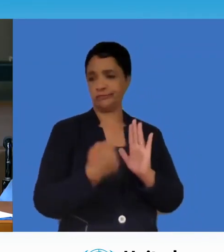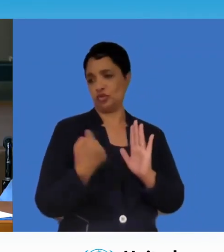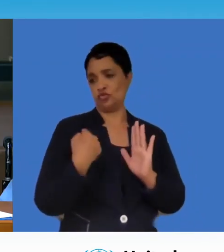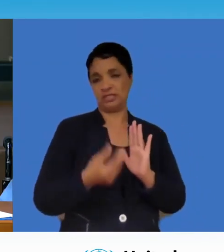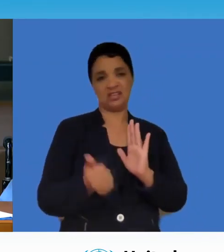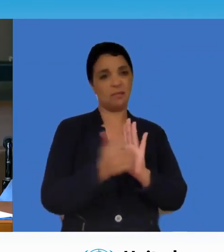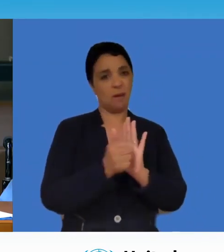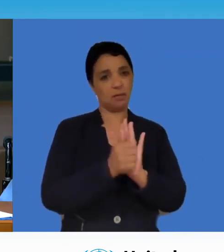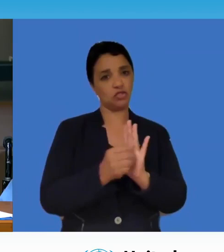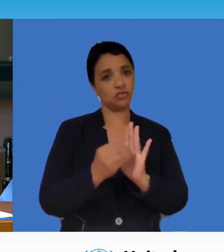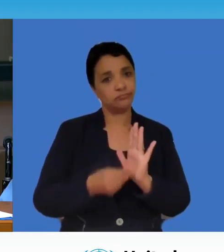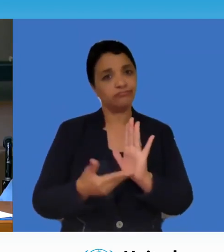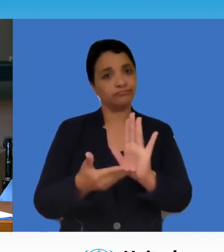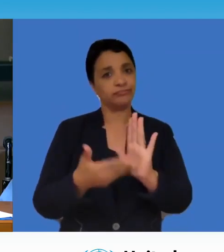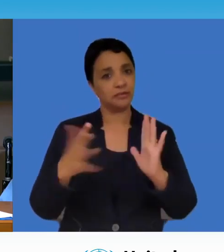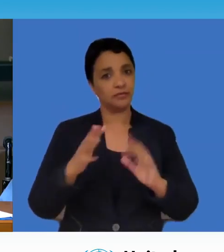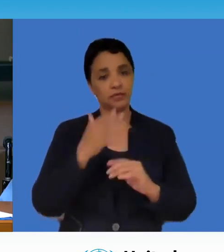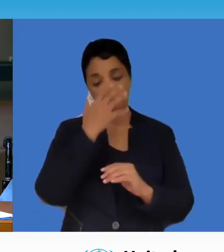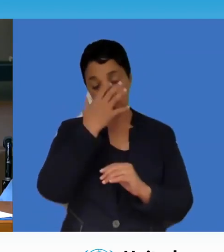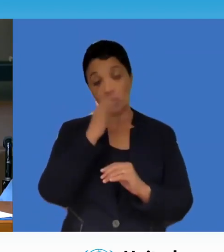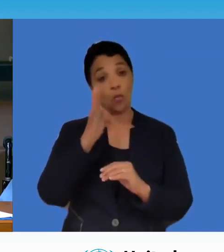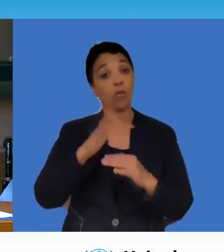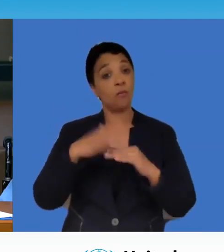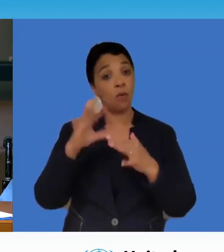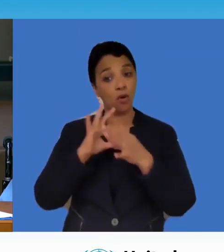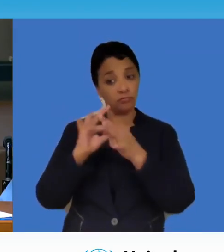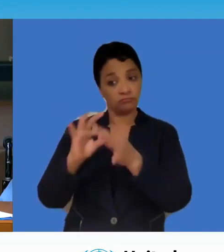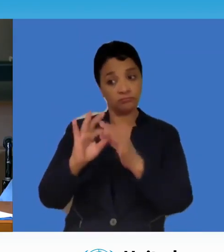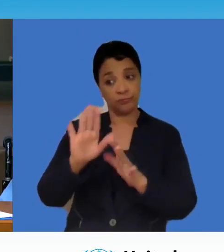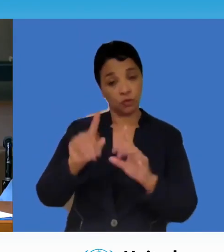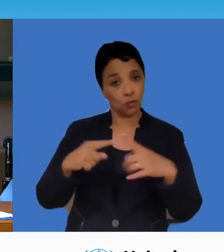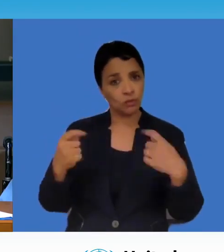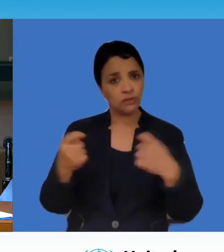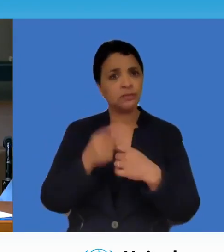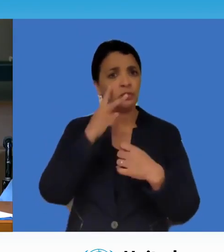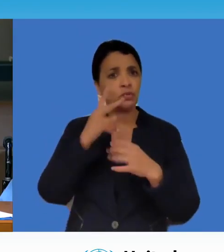recently published and we'd be very happy to to work further with you and your team in in looking